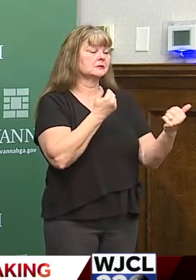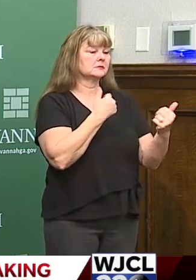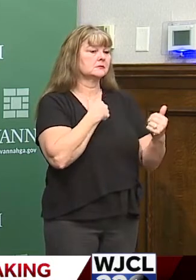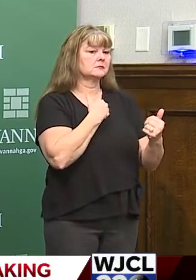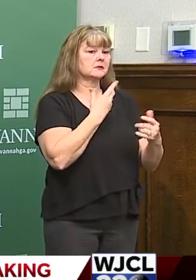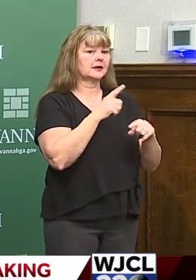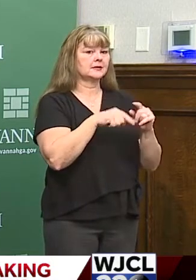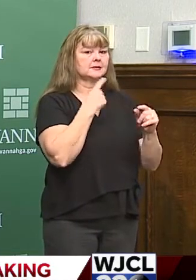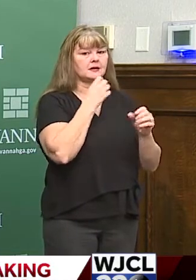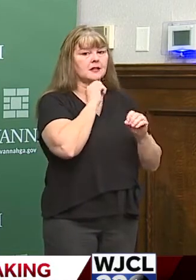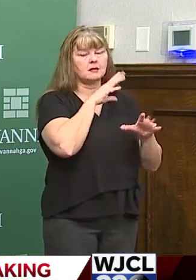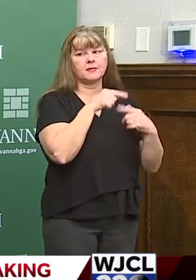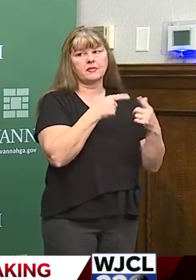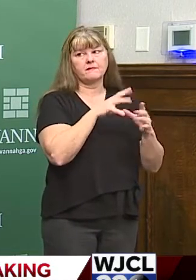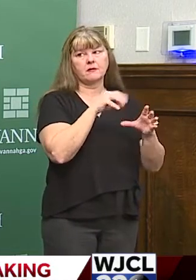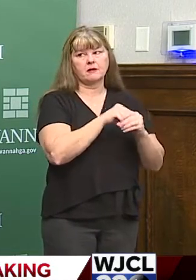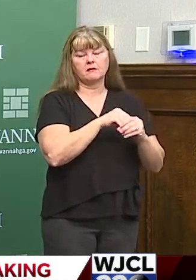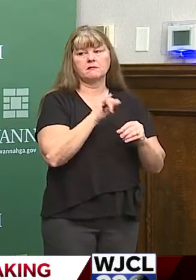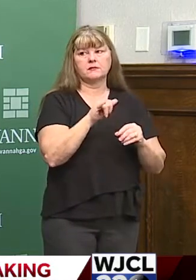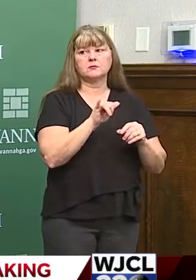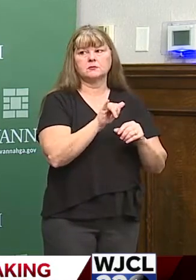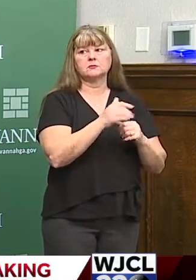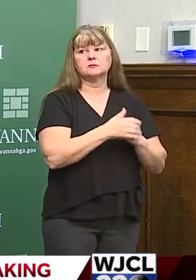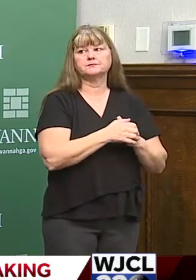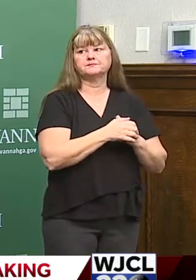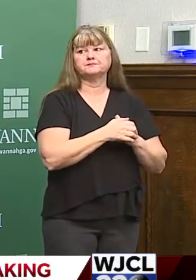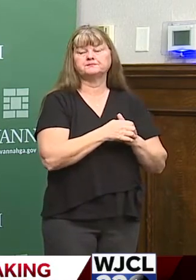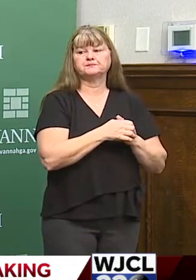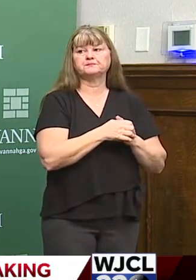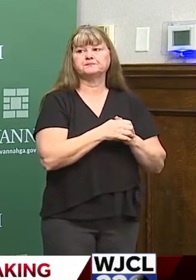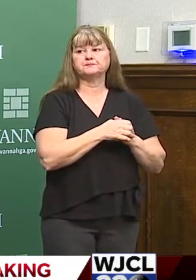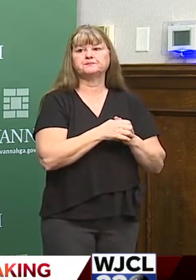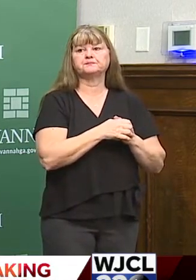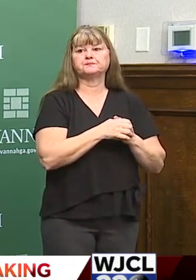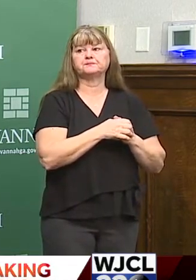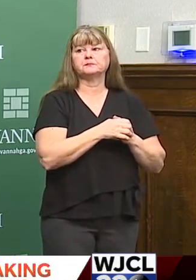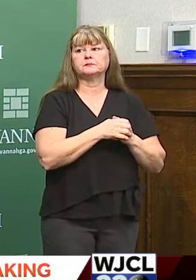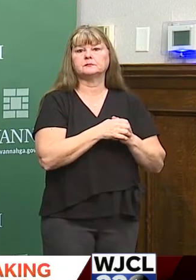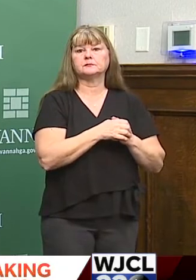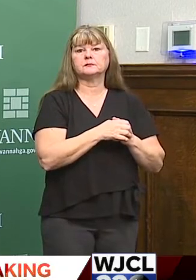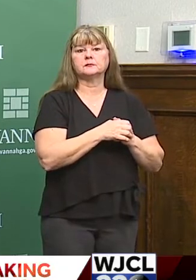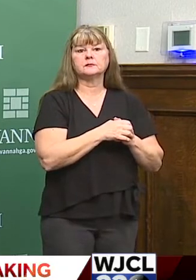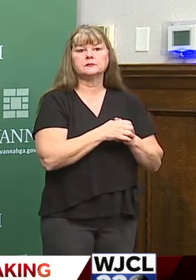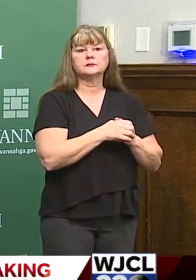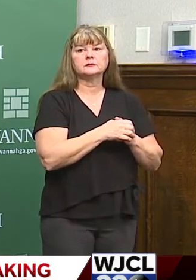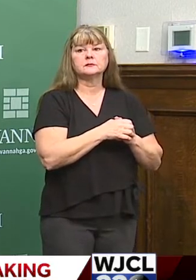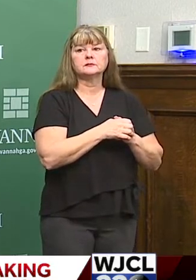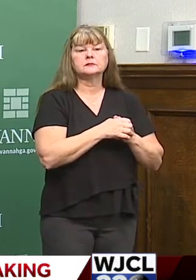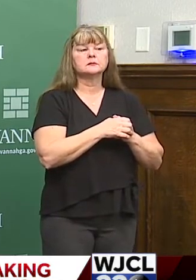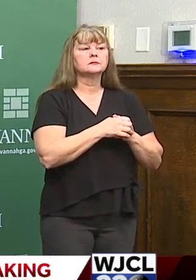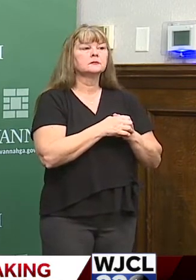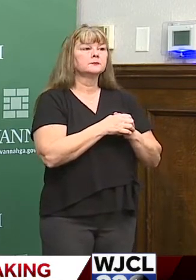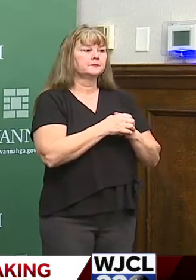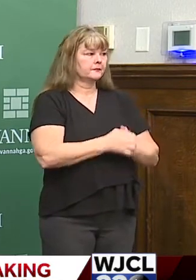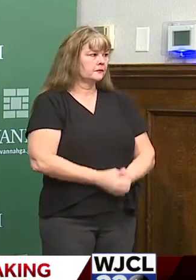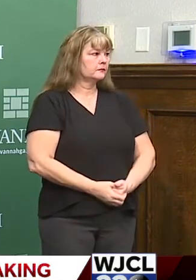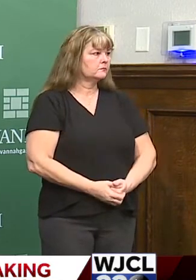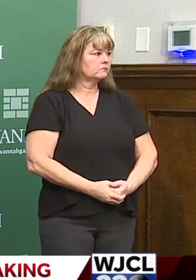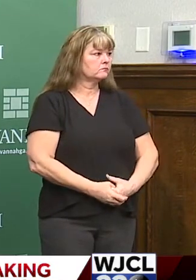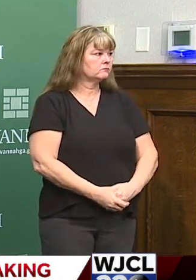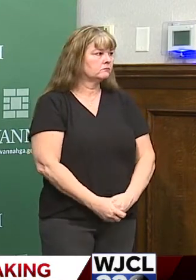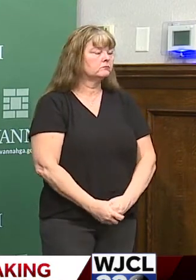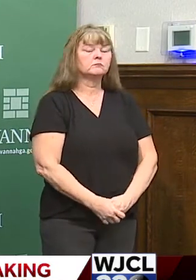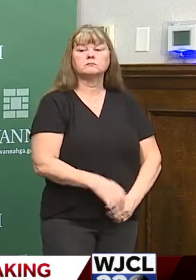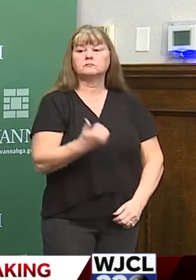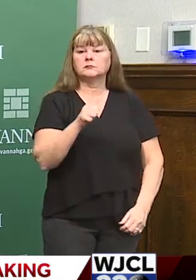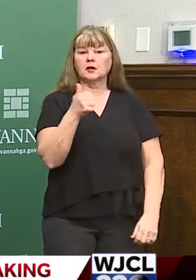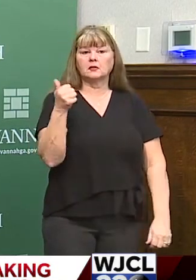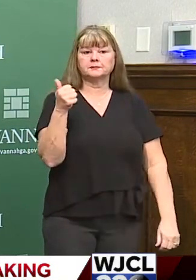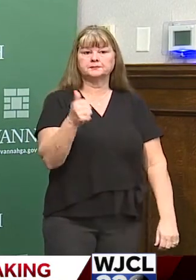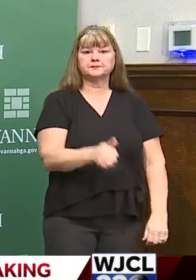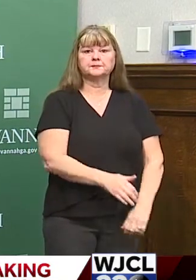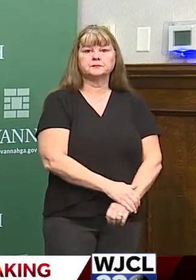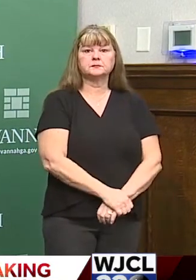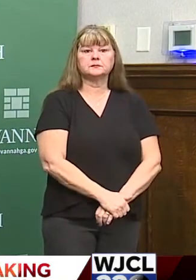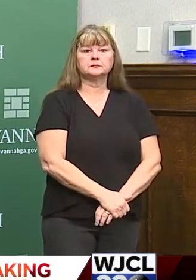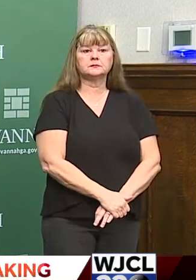AT THEIR STATE FACILITIES, THERE'S NOTHING WE CAN DO ABOUT I'D ADVISE YOUR LOVED ONES TO CONTACT THE HEALTH DEPARTMENT WHICH IS ANOTHER STATE AGENCY.